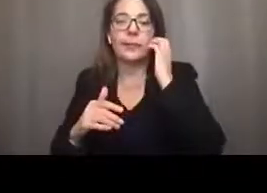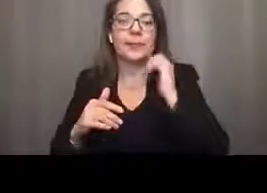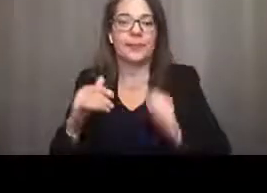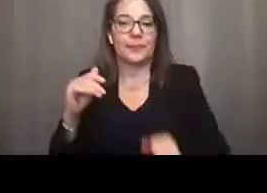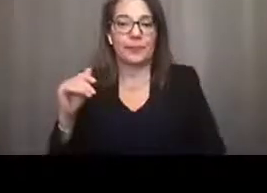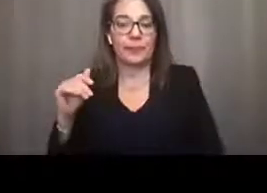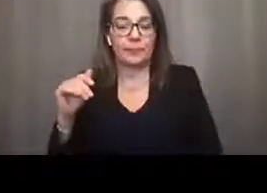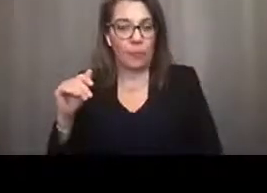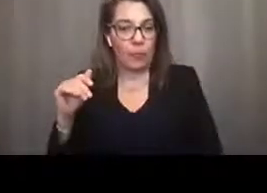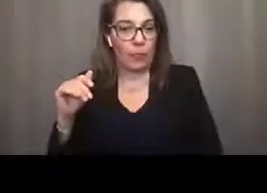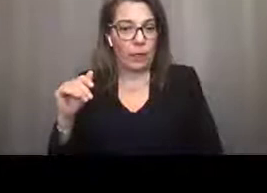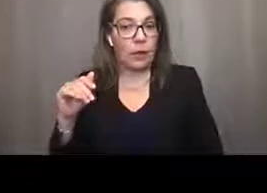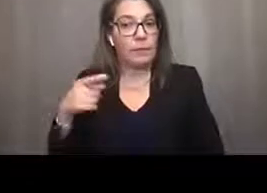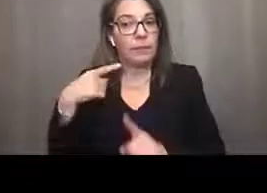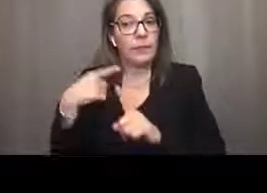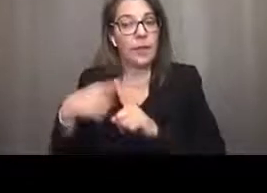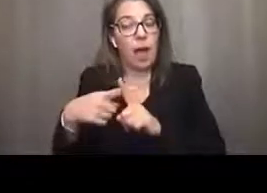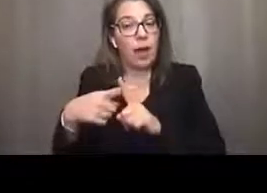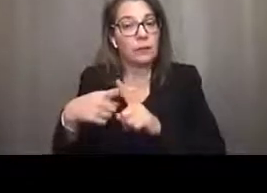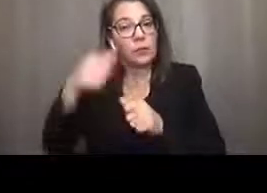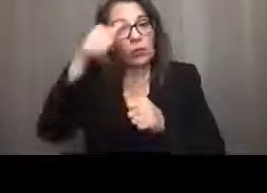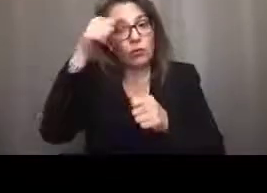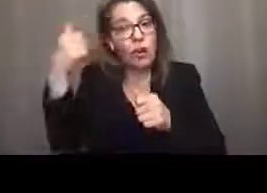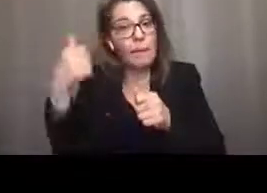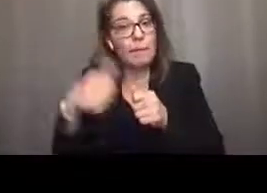The other thing to remember as you would if you were any grantee